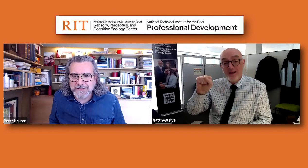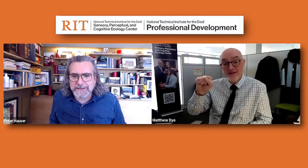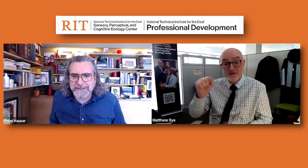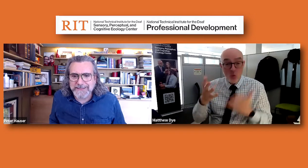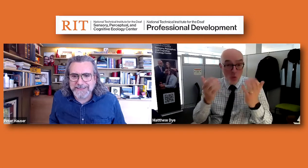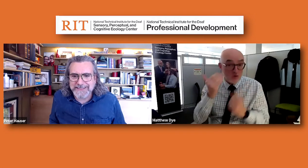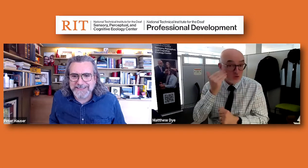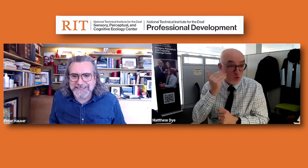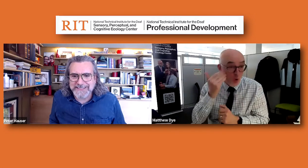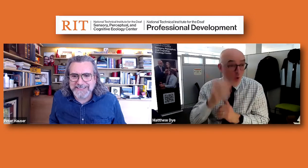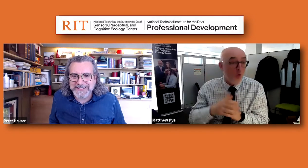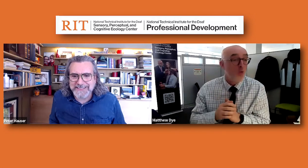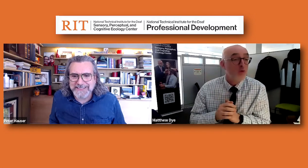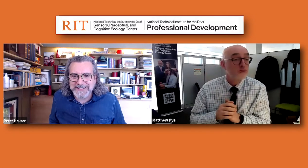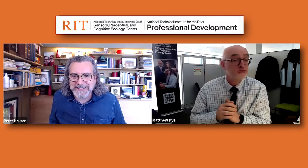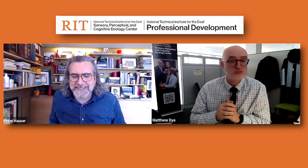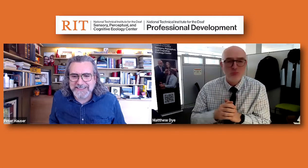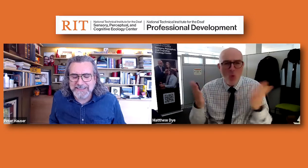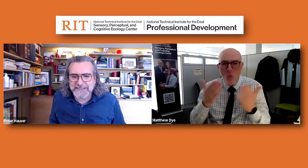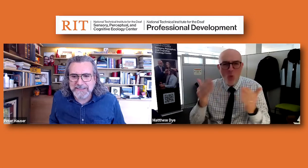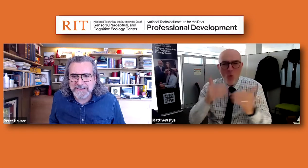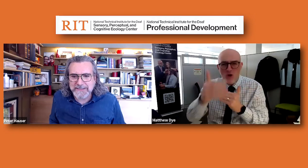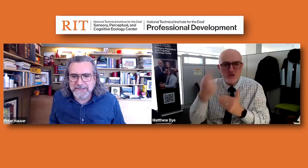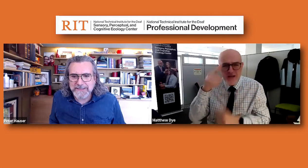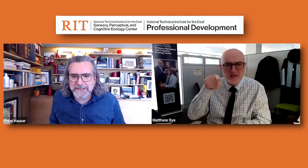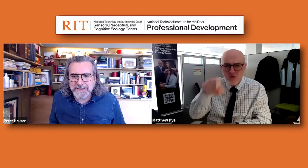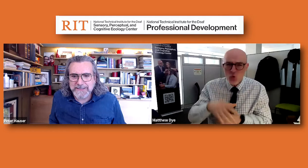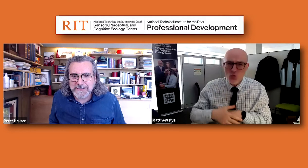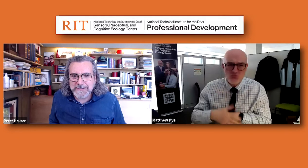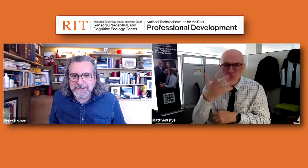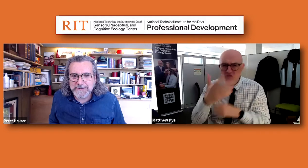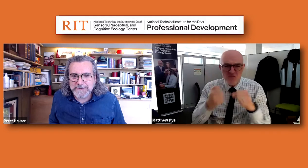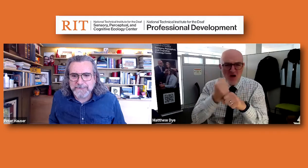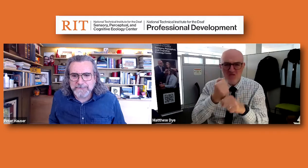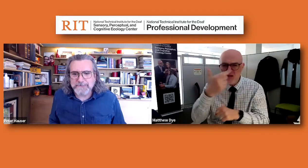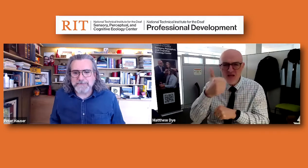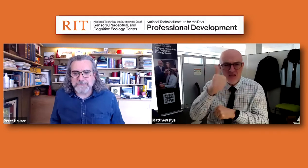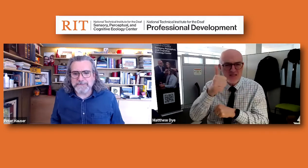Matt: OK, I see a question from Athena Willis and she says,